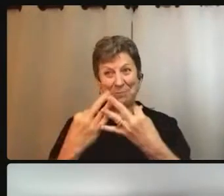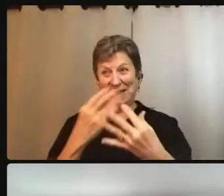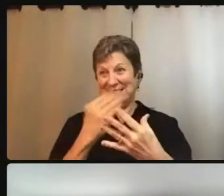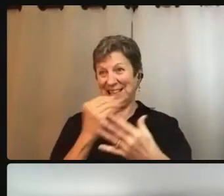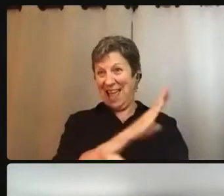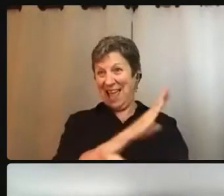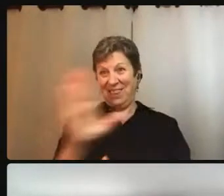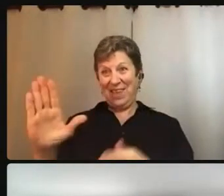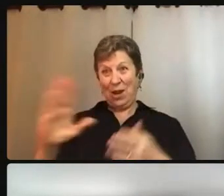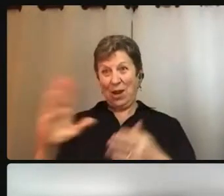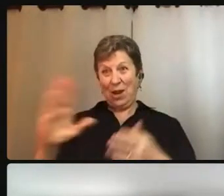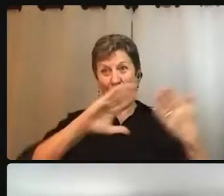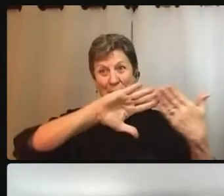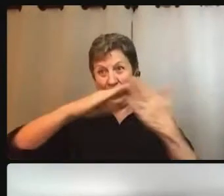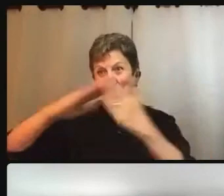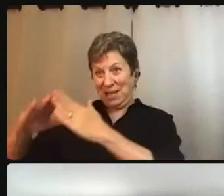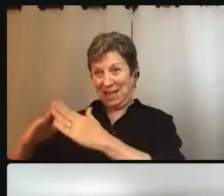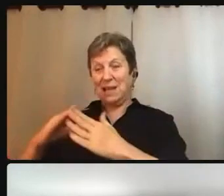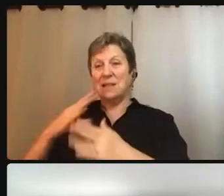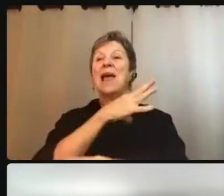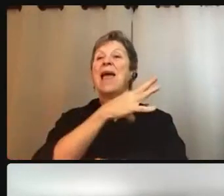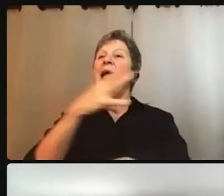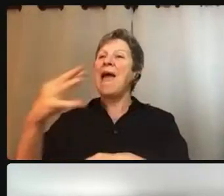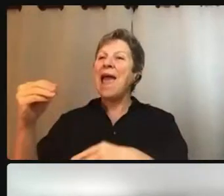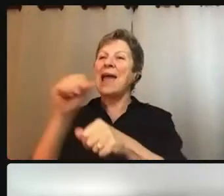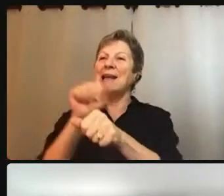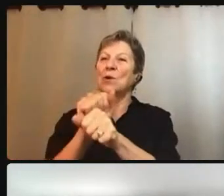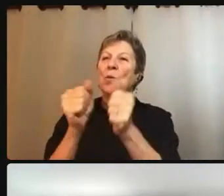OF OUR COMMUNITY SO THAT OUR